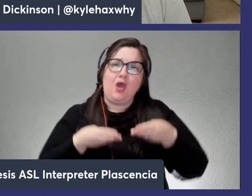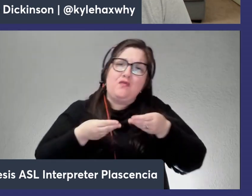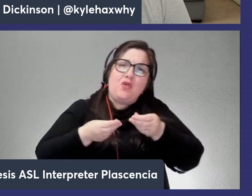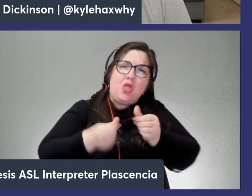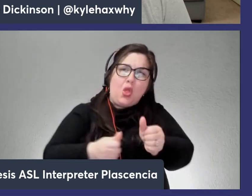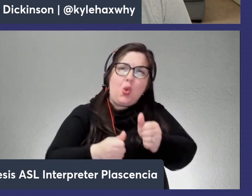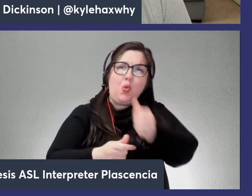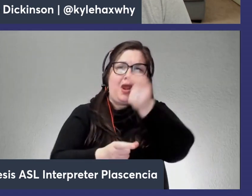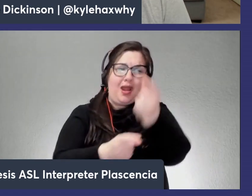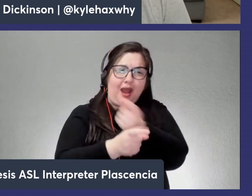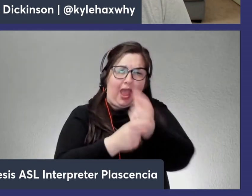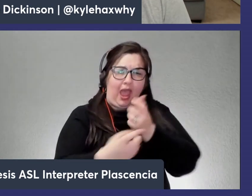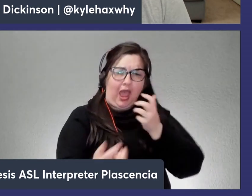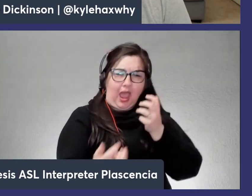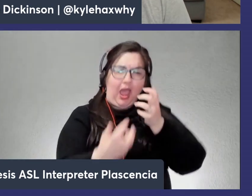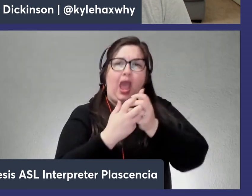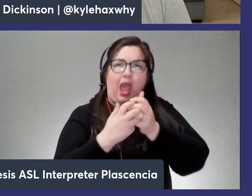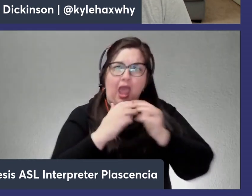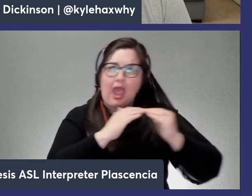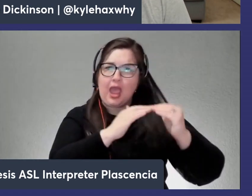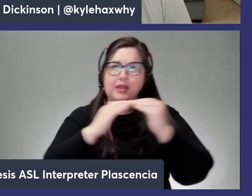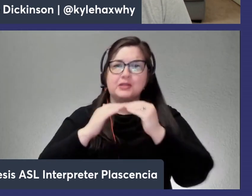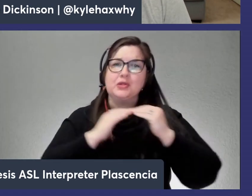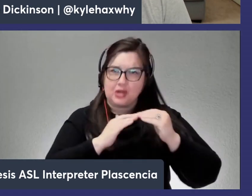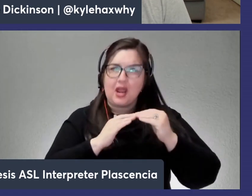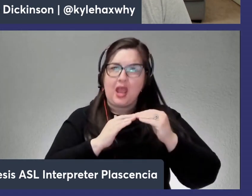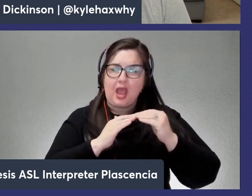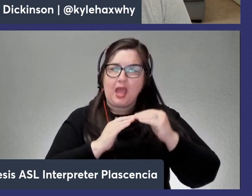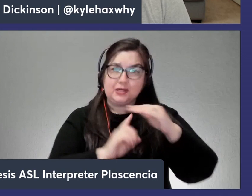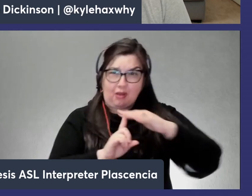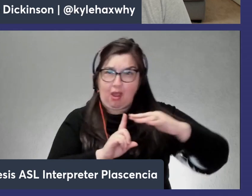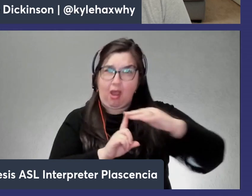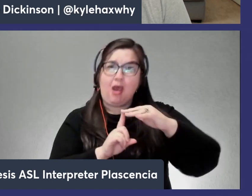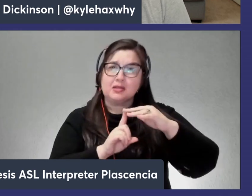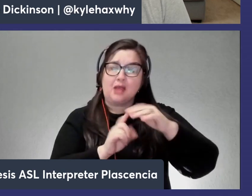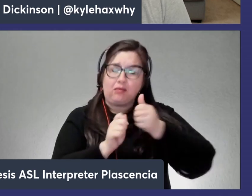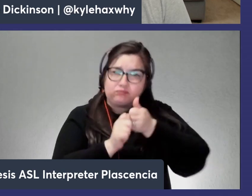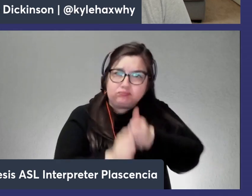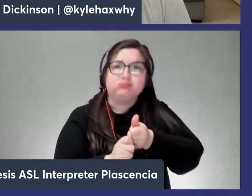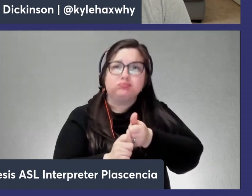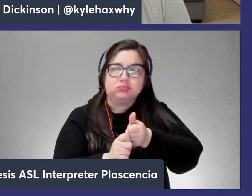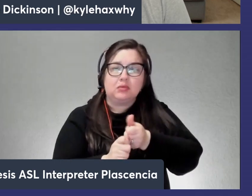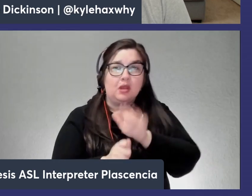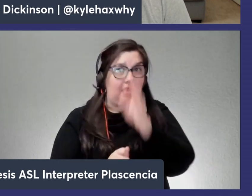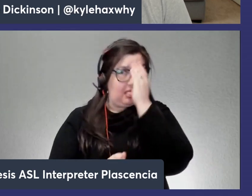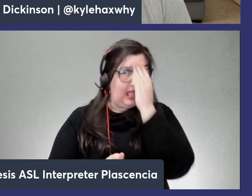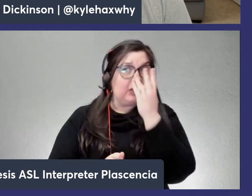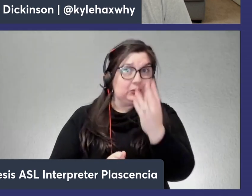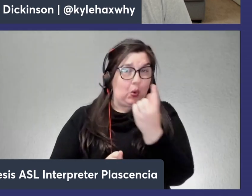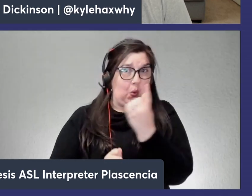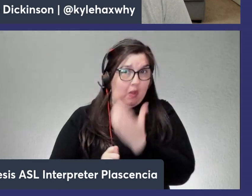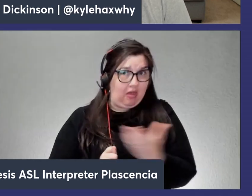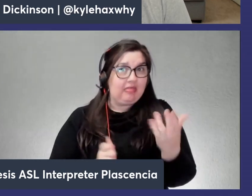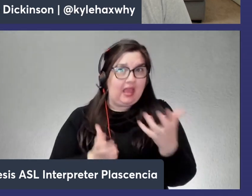and context-based translated output. And you might ask like, one thing, I mean, one thing I wanna bring that out is like today,